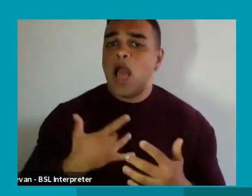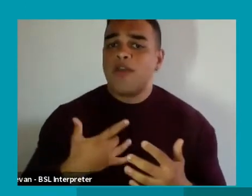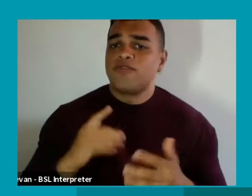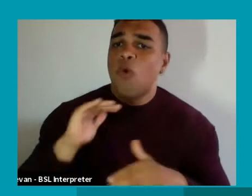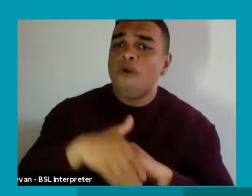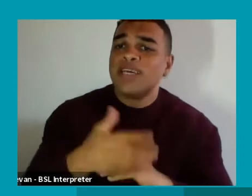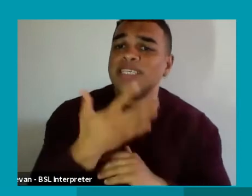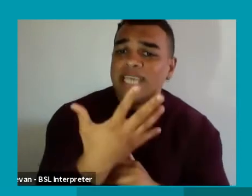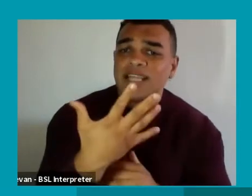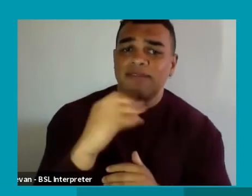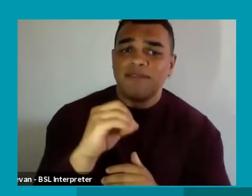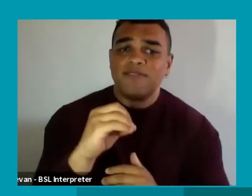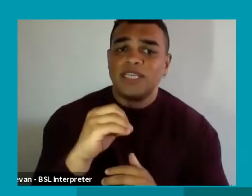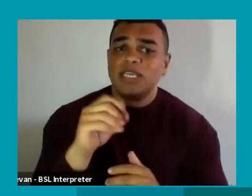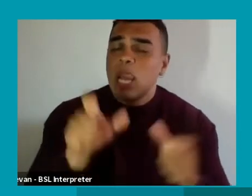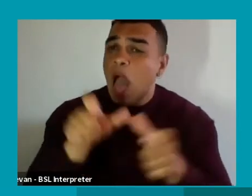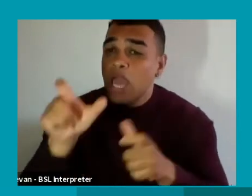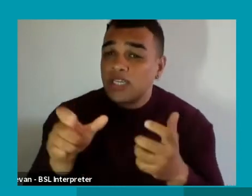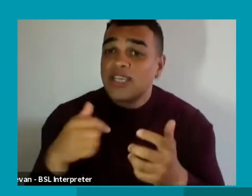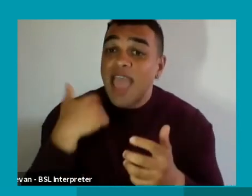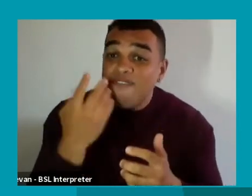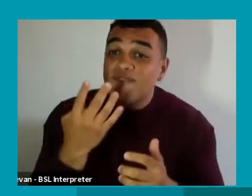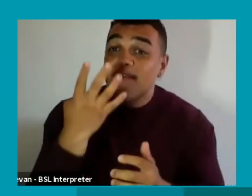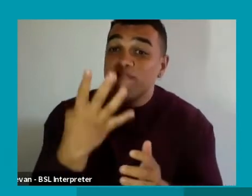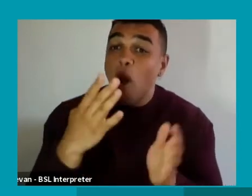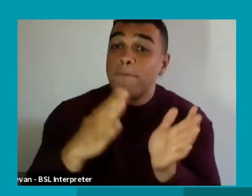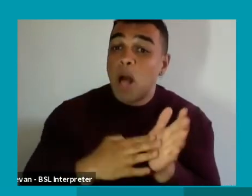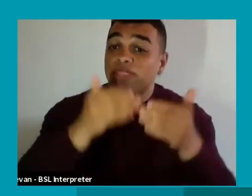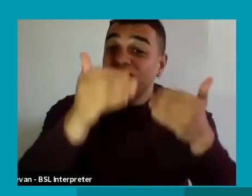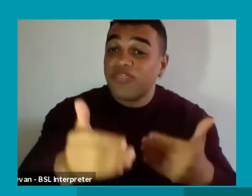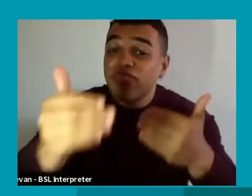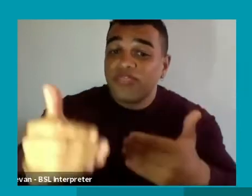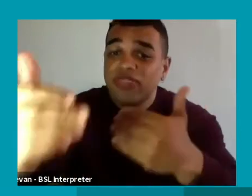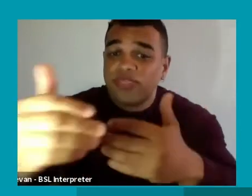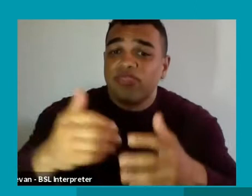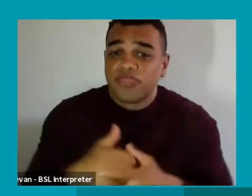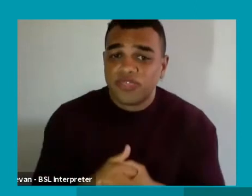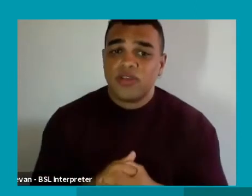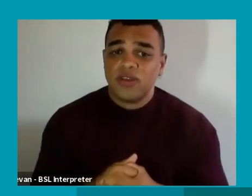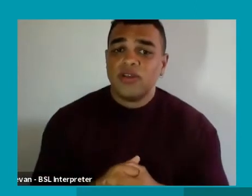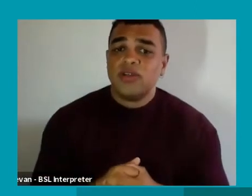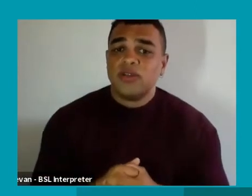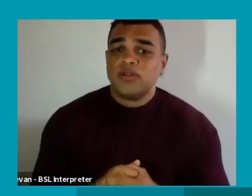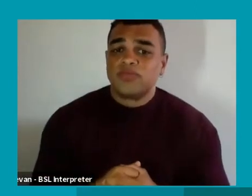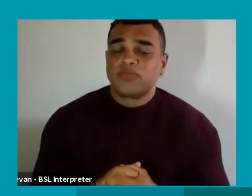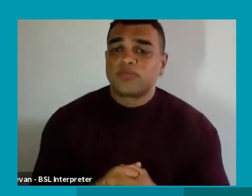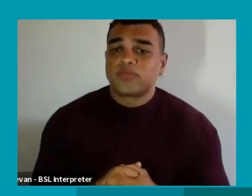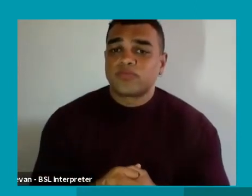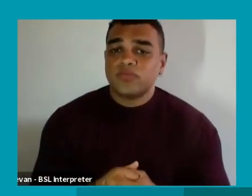That statement is based on the formula. We will share these slides with you and as Rosa said, there is an article about this formula on the hive,